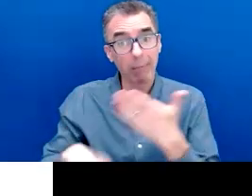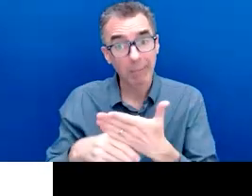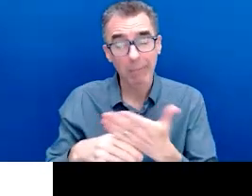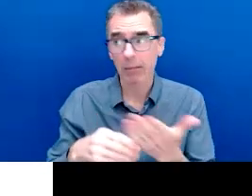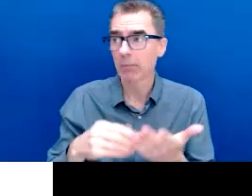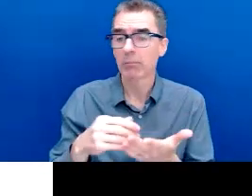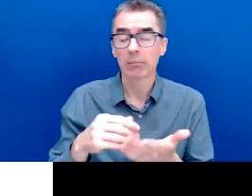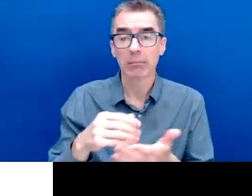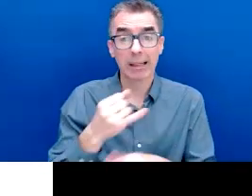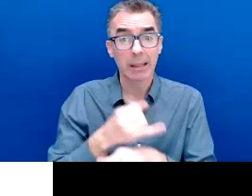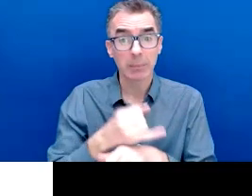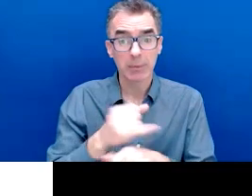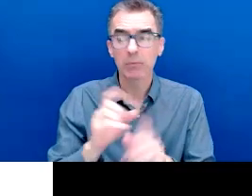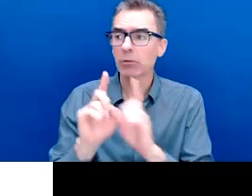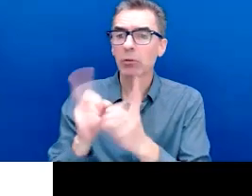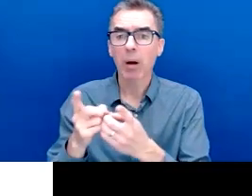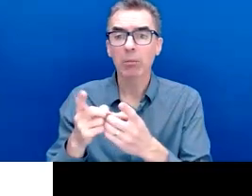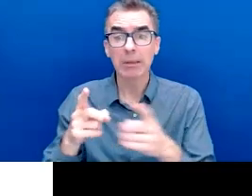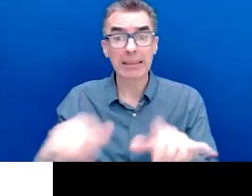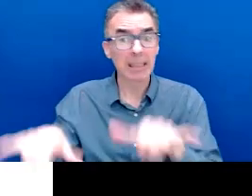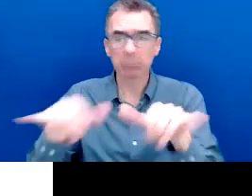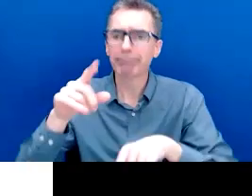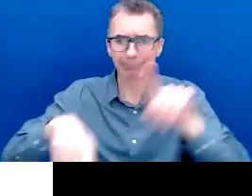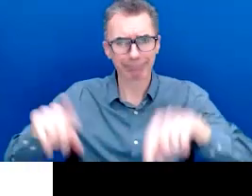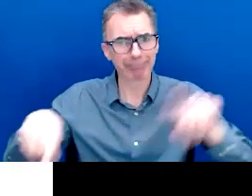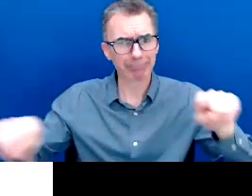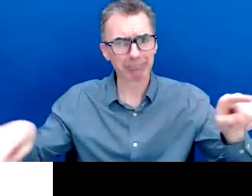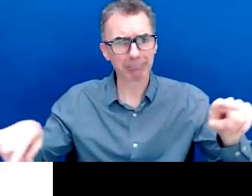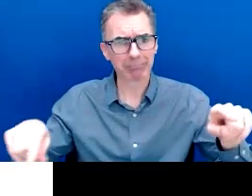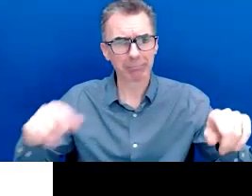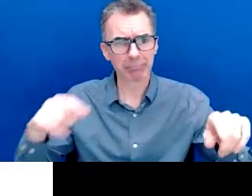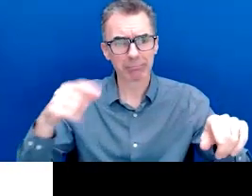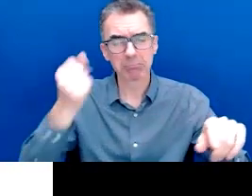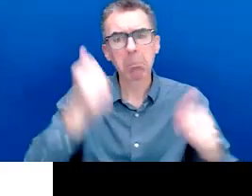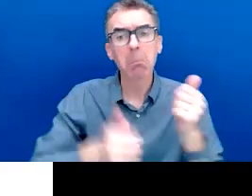indicate this a little bit differently, but for the most part, if you are an